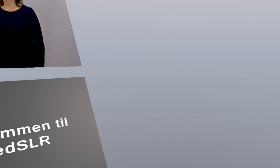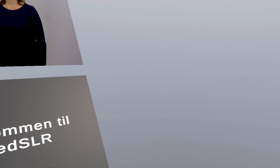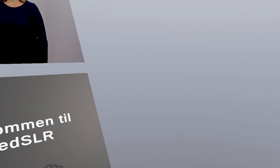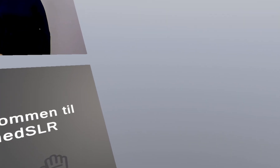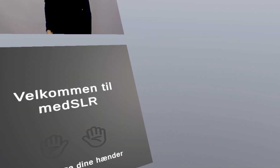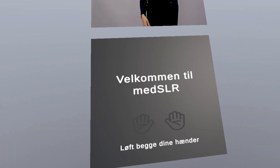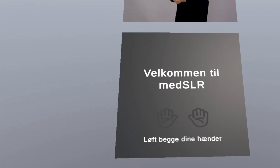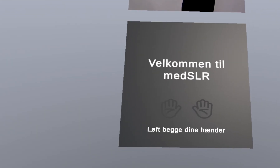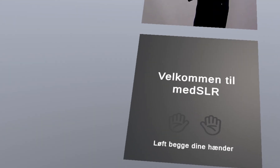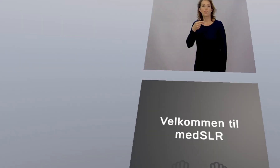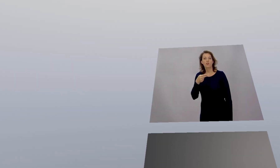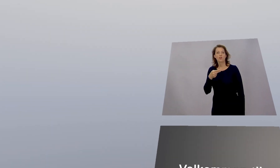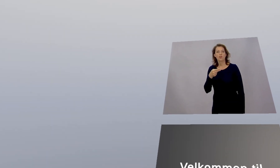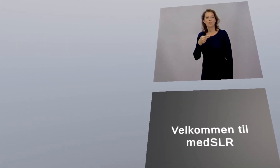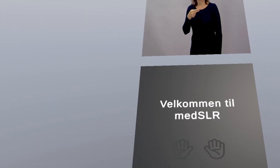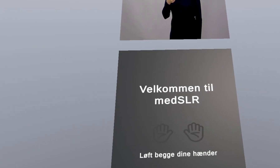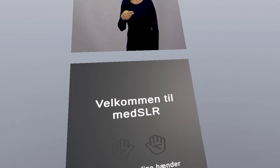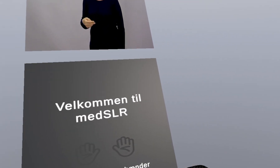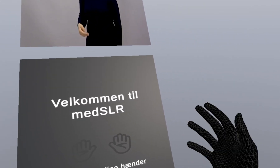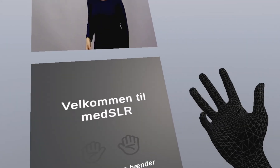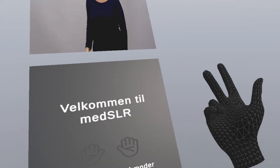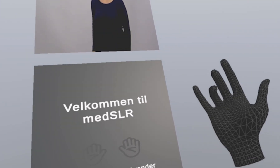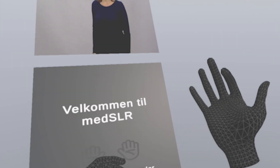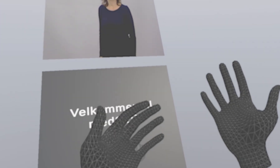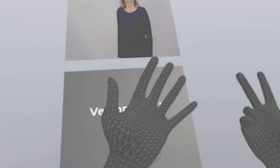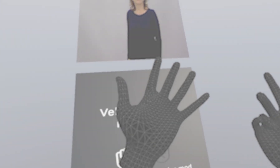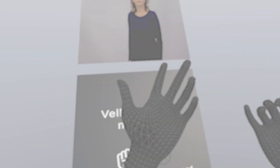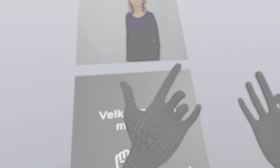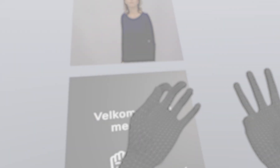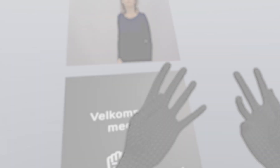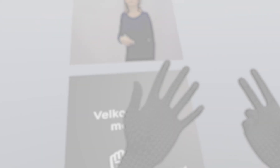This video is intended to showcase the technical aspects of my master’s thesis.